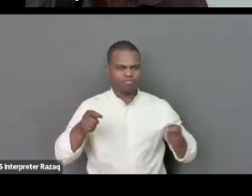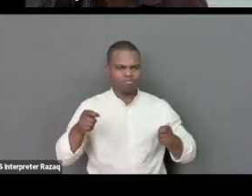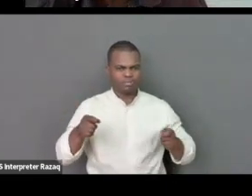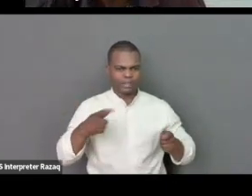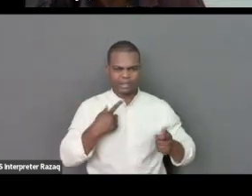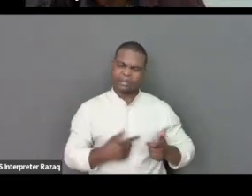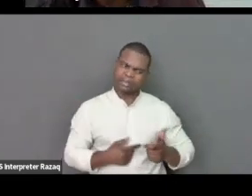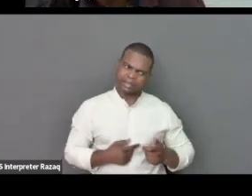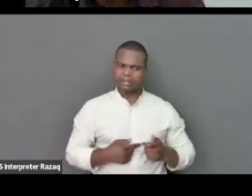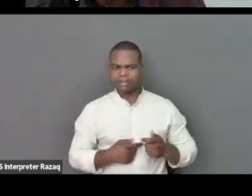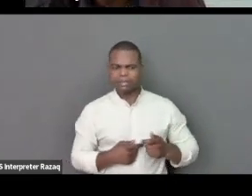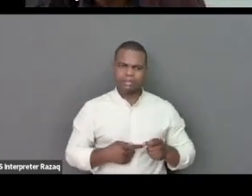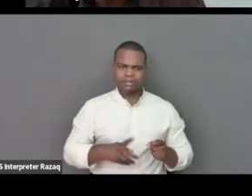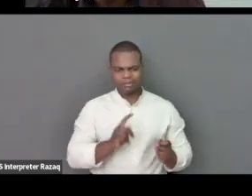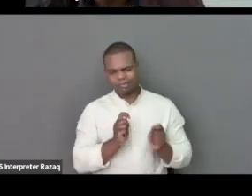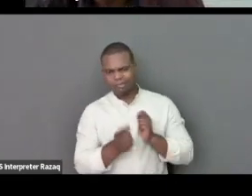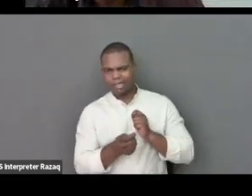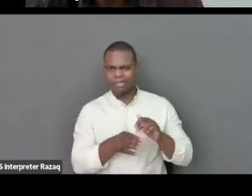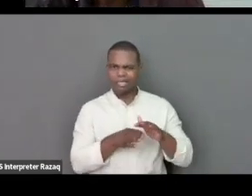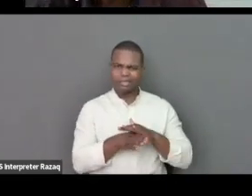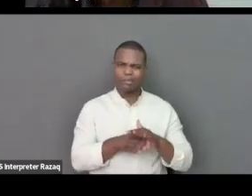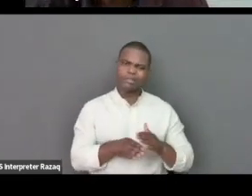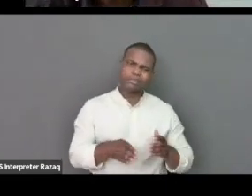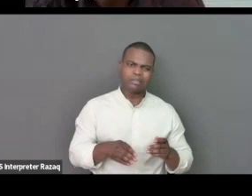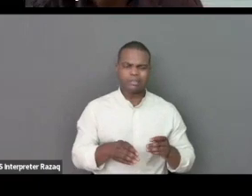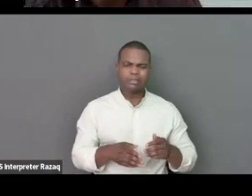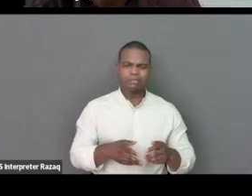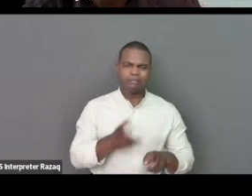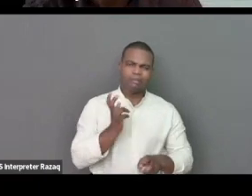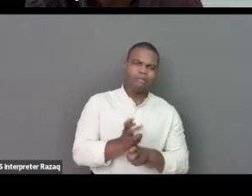need to do it. And then, of course, there are huge websites